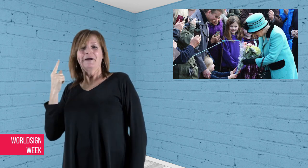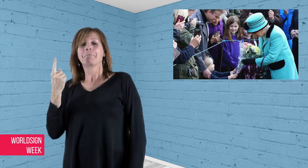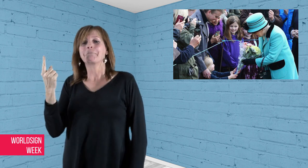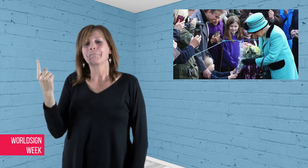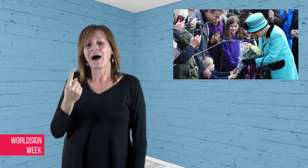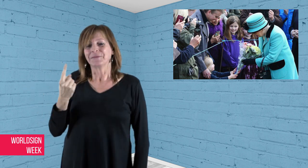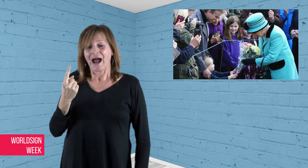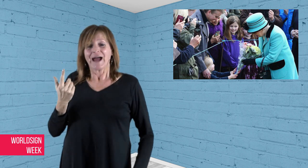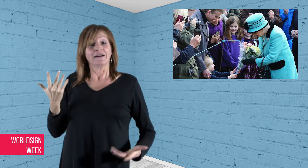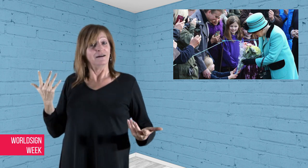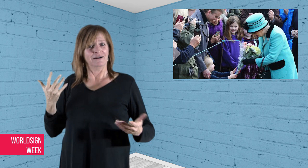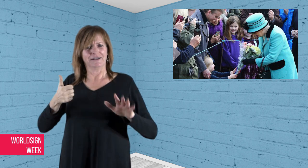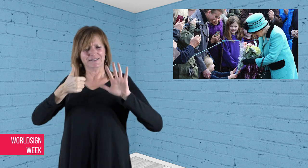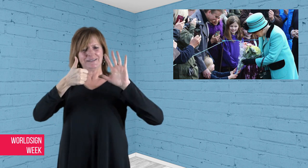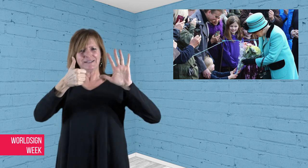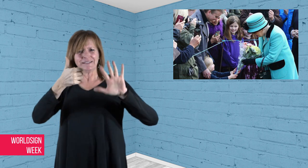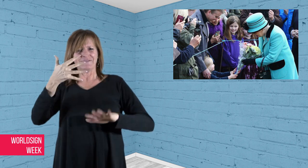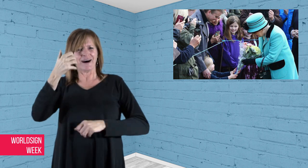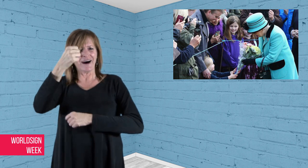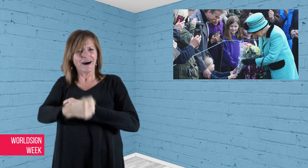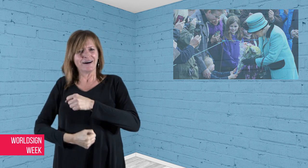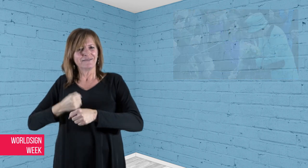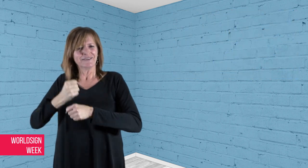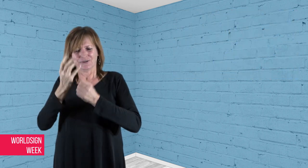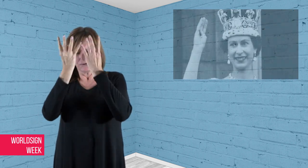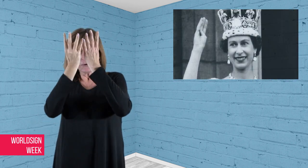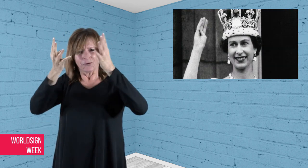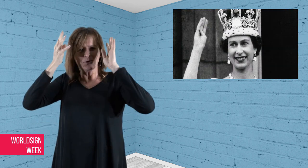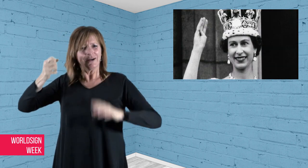last Monday marking an unprecedented